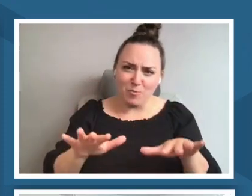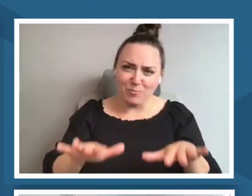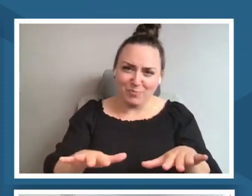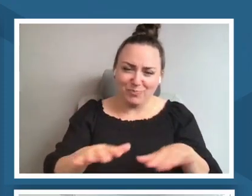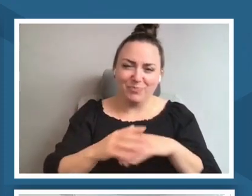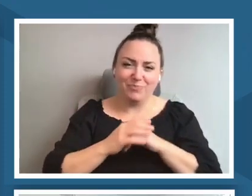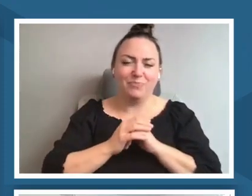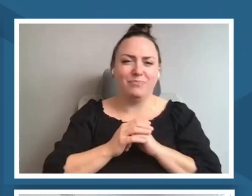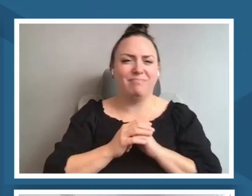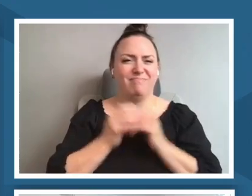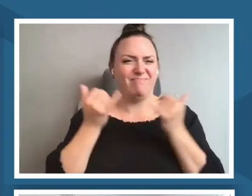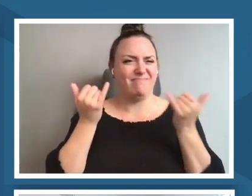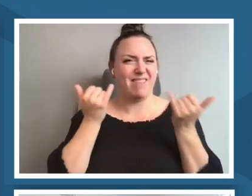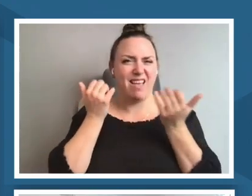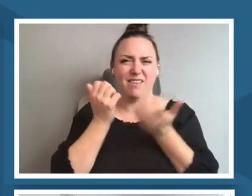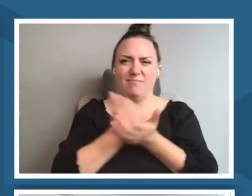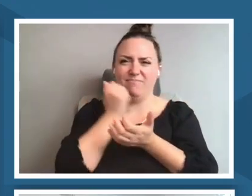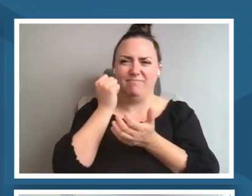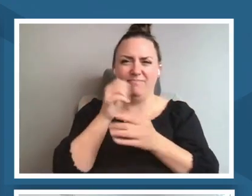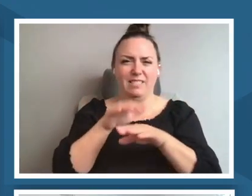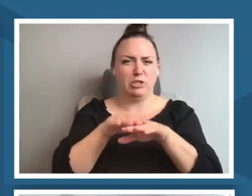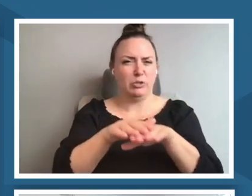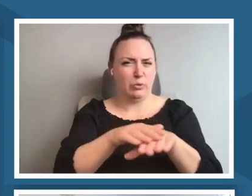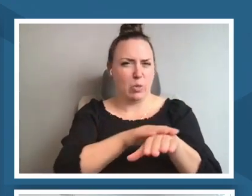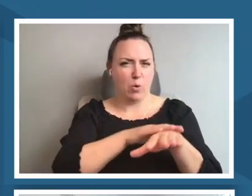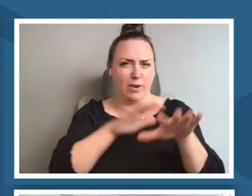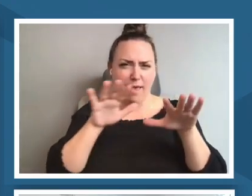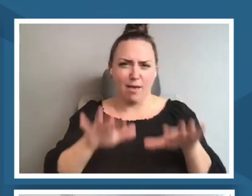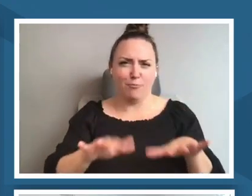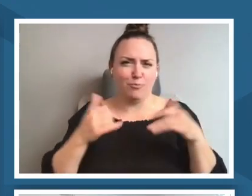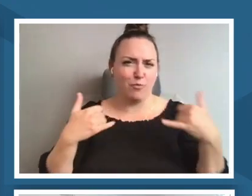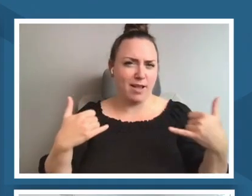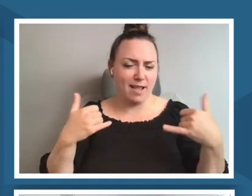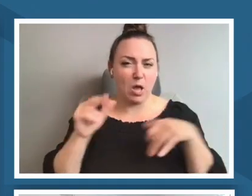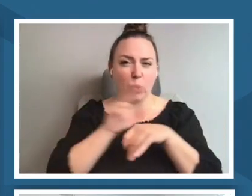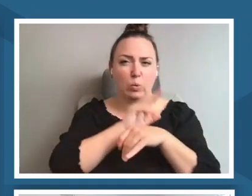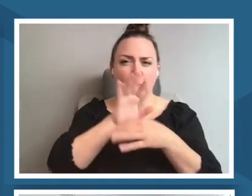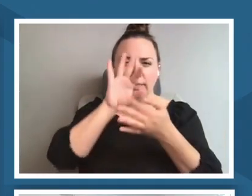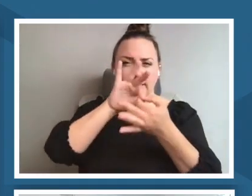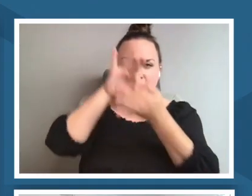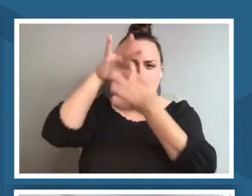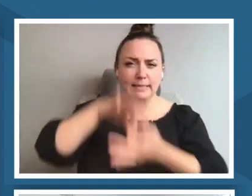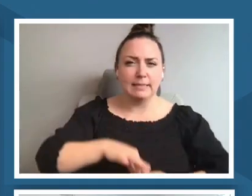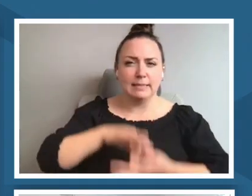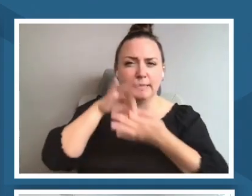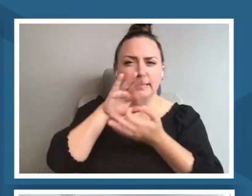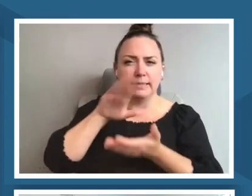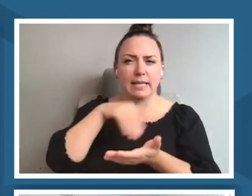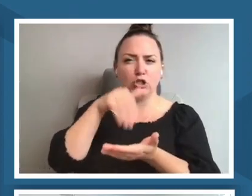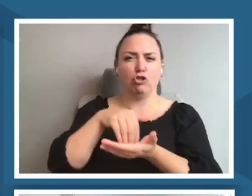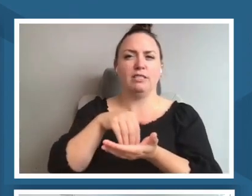in our next slide